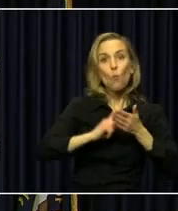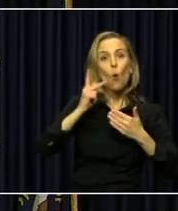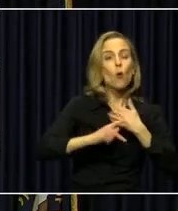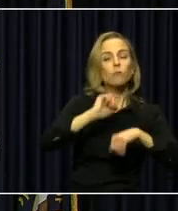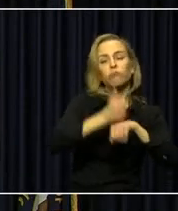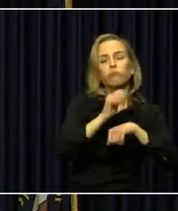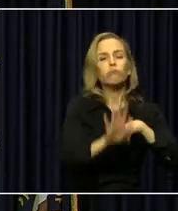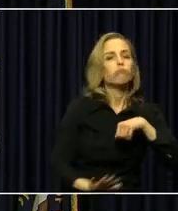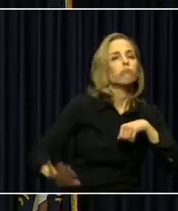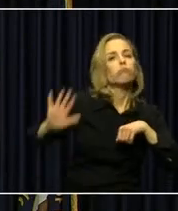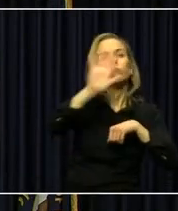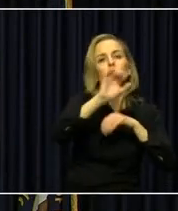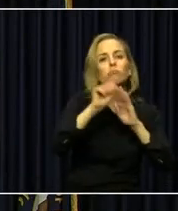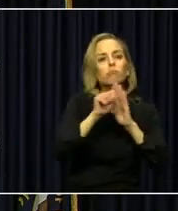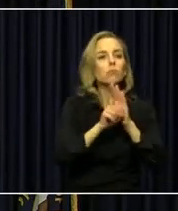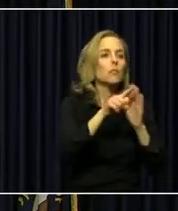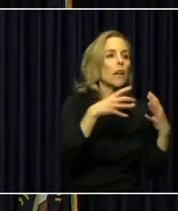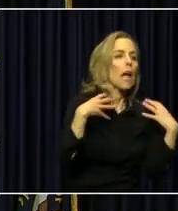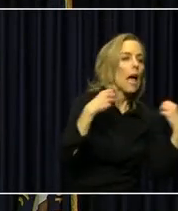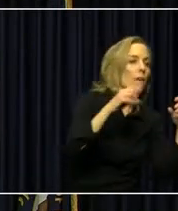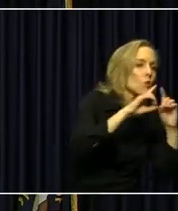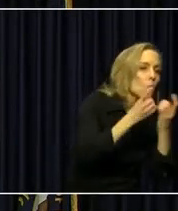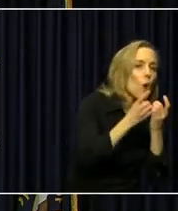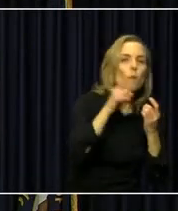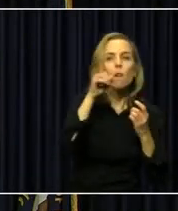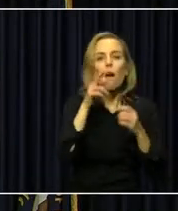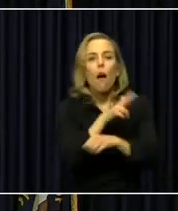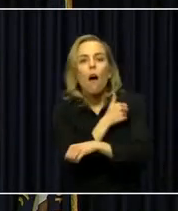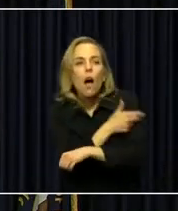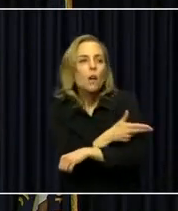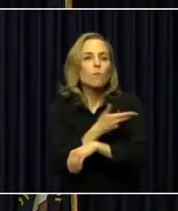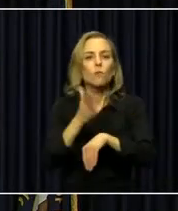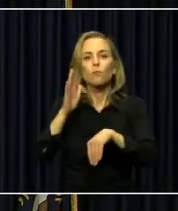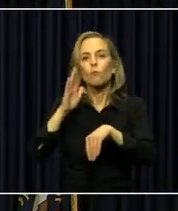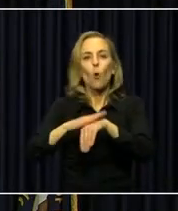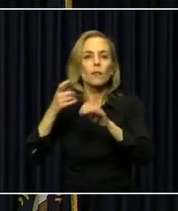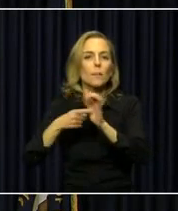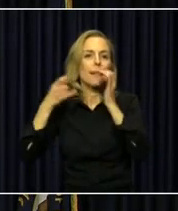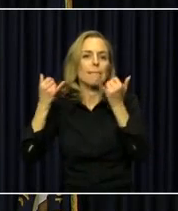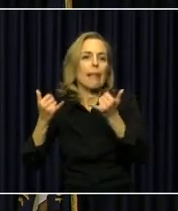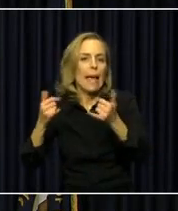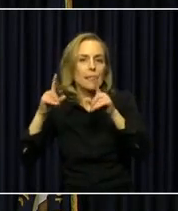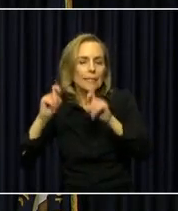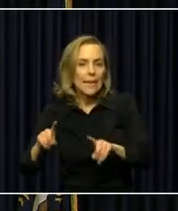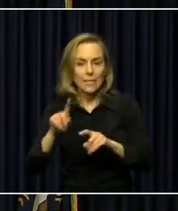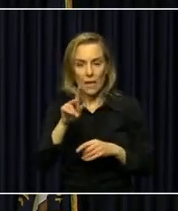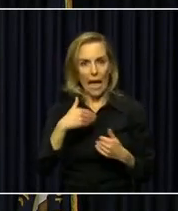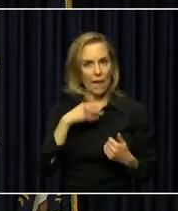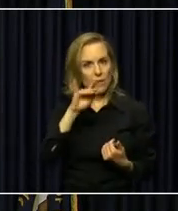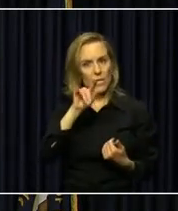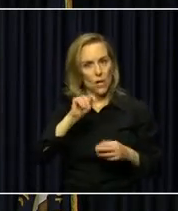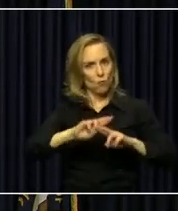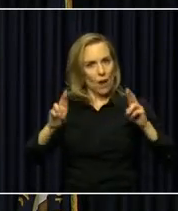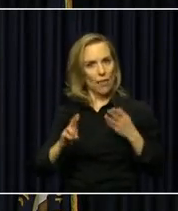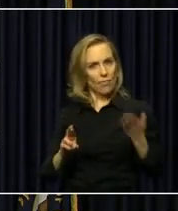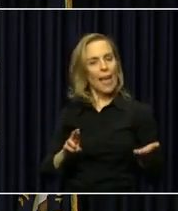OH, YEAH. SO THE QUESTION IS ON TRACING